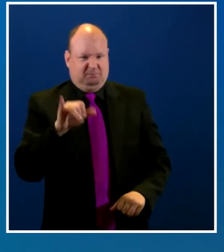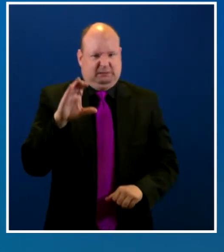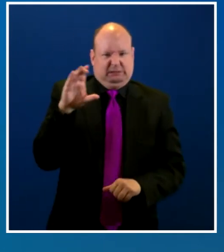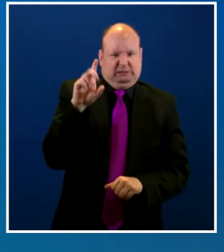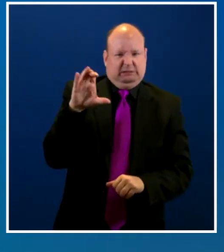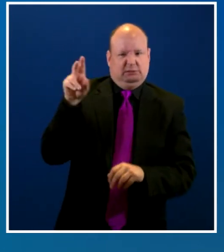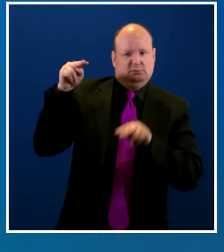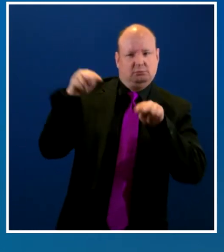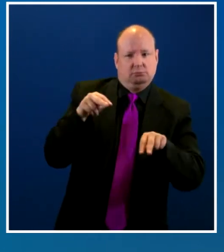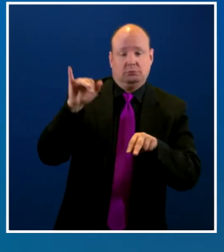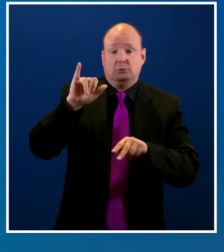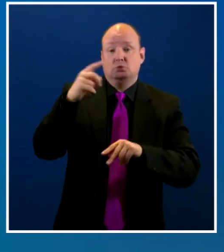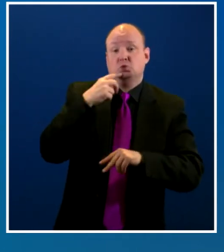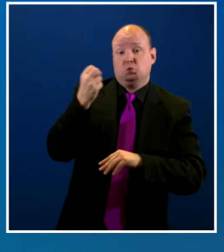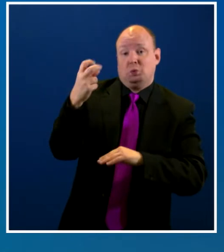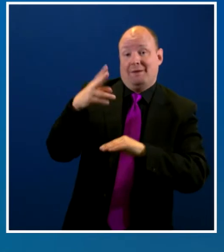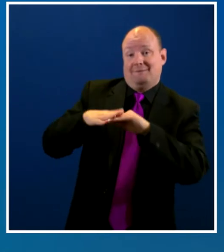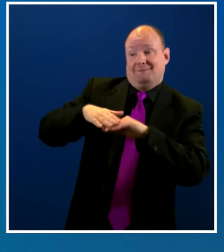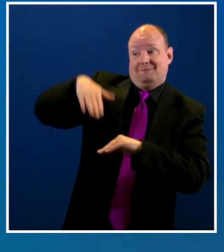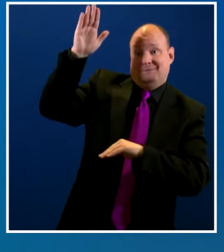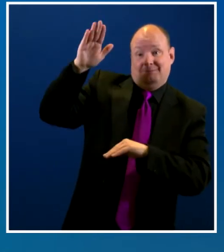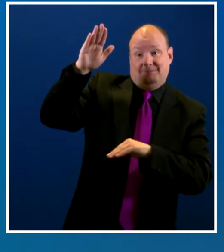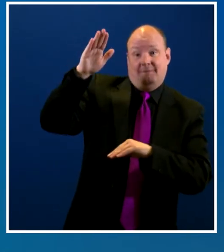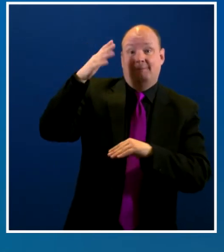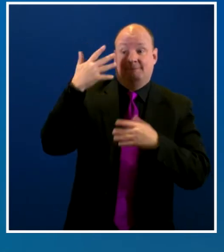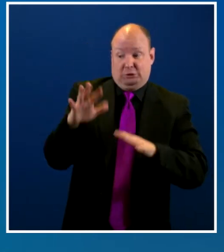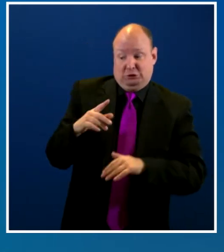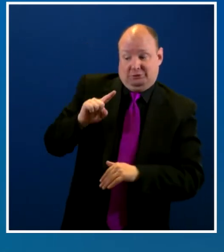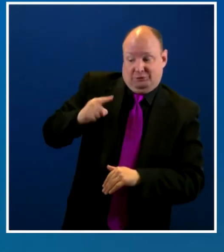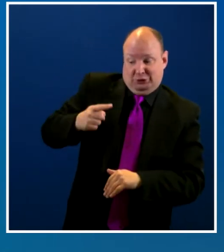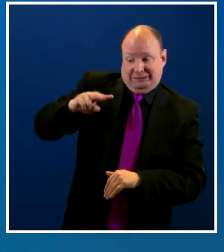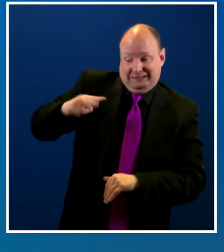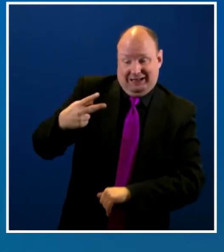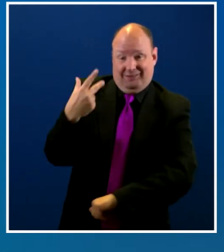completed a primary vaccine series booster dose.